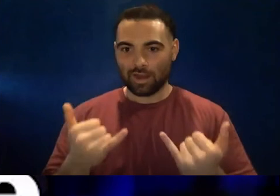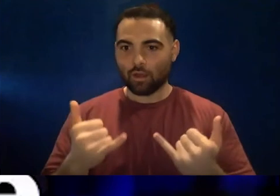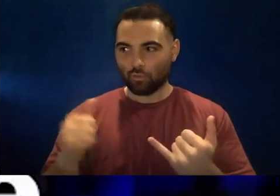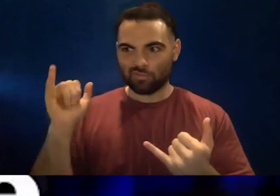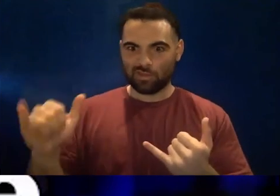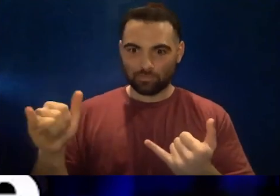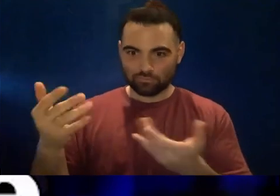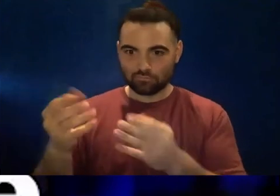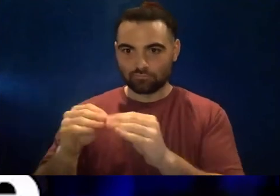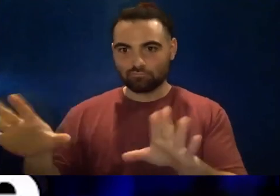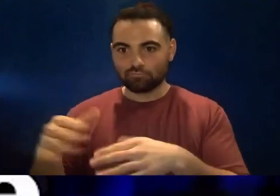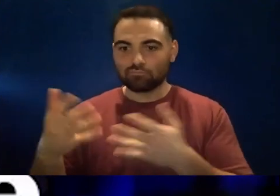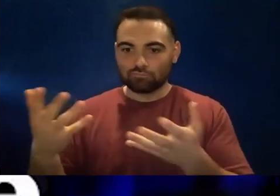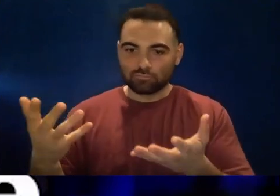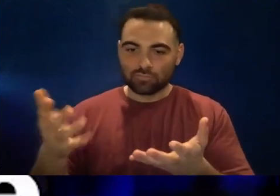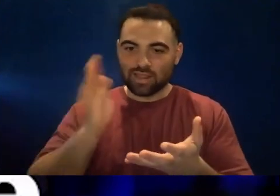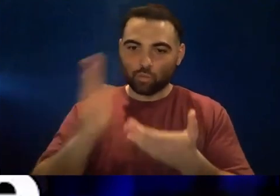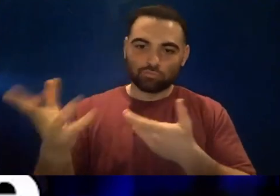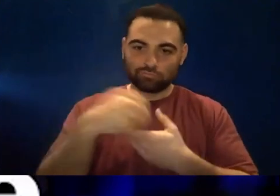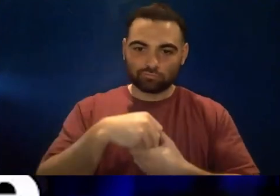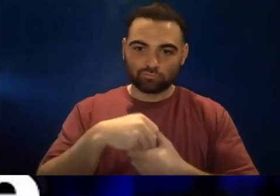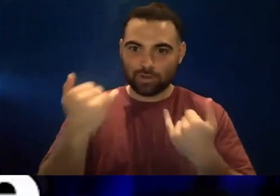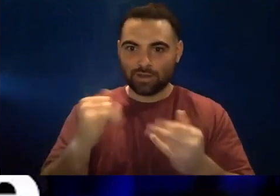that's certainly what's front and center in my mind right now.